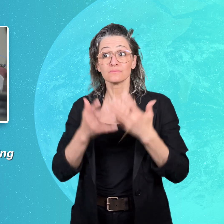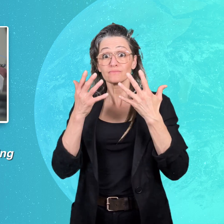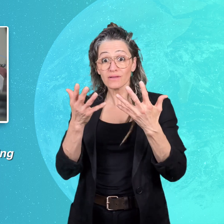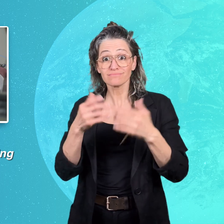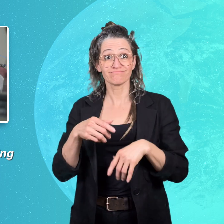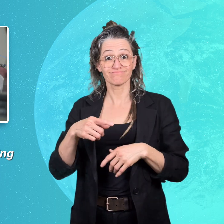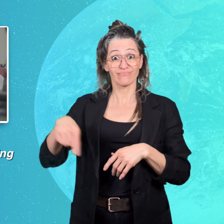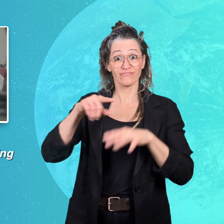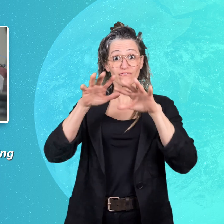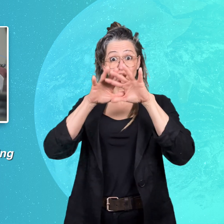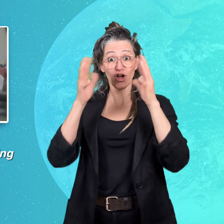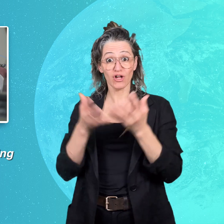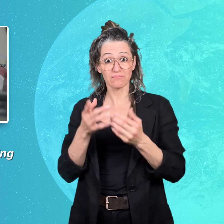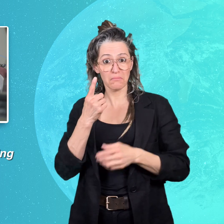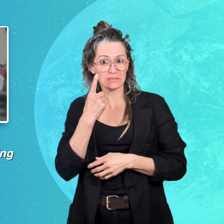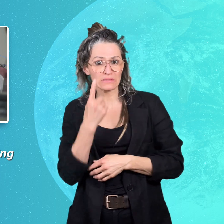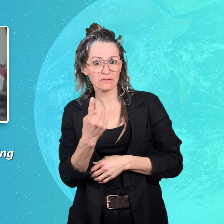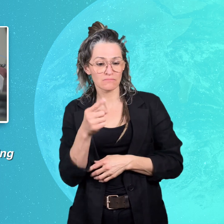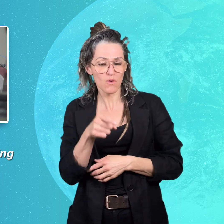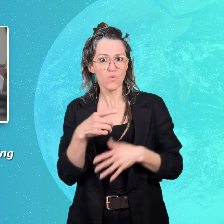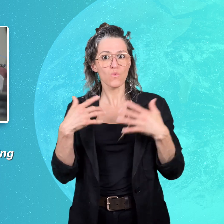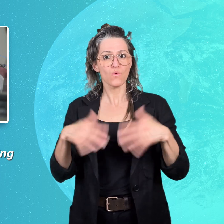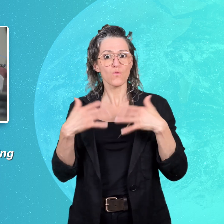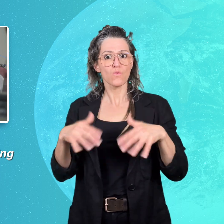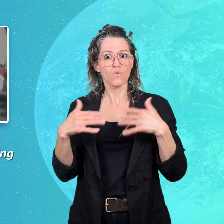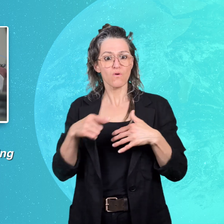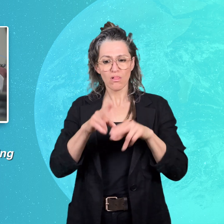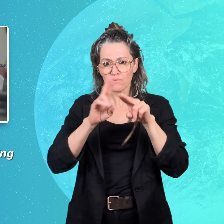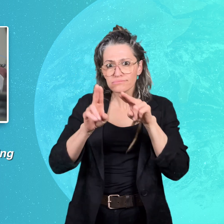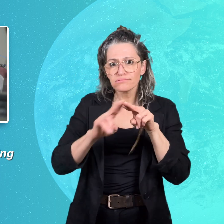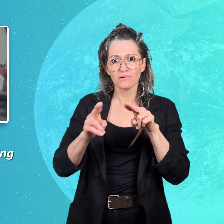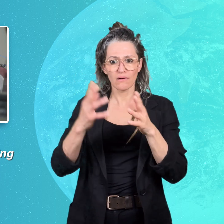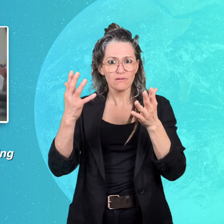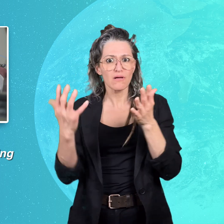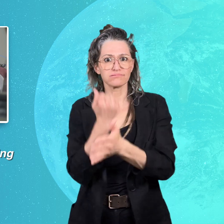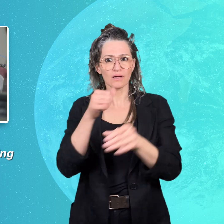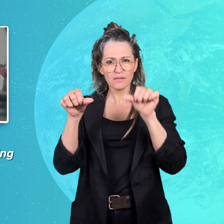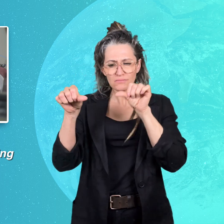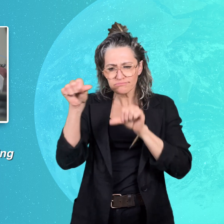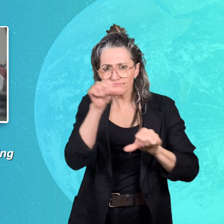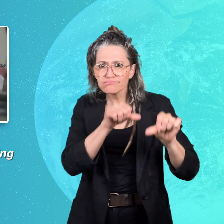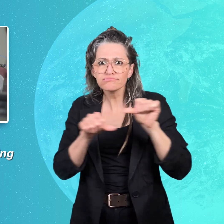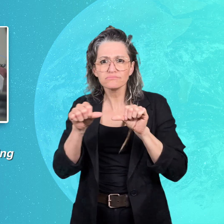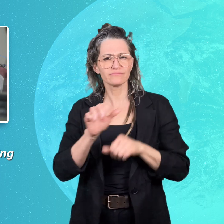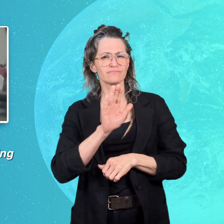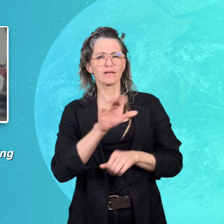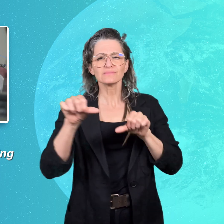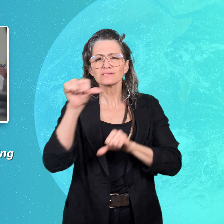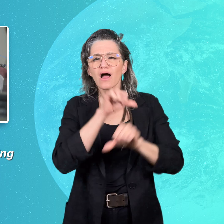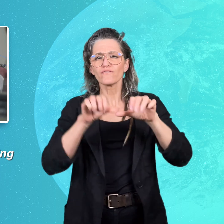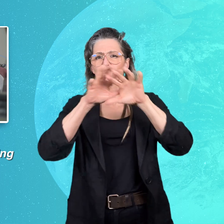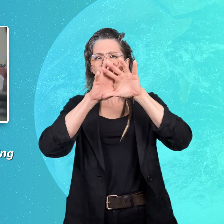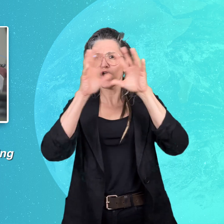for more Deaf children in a few years. While this